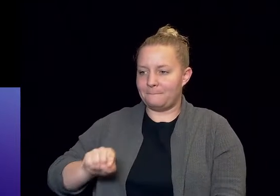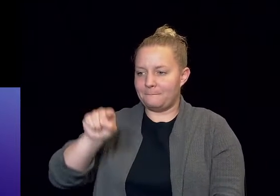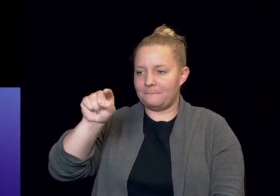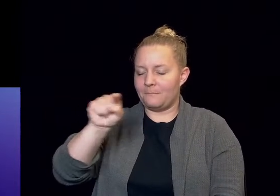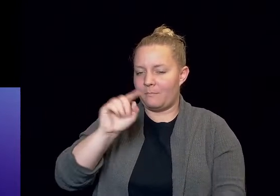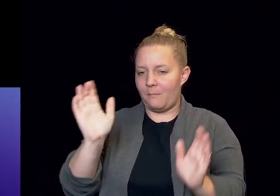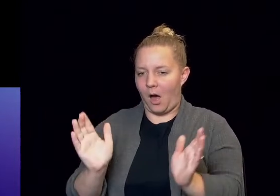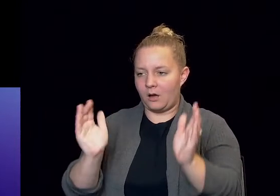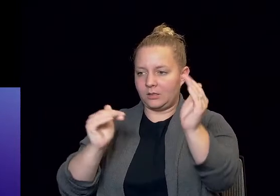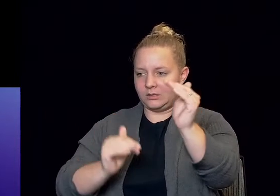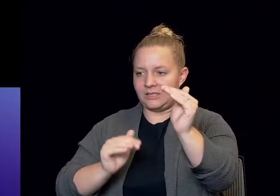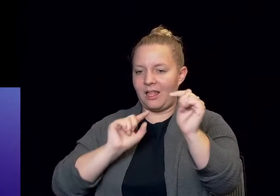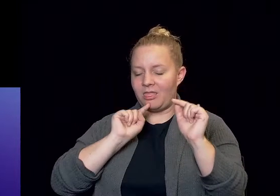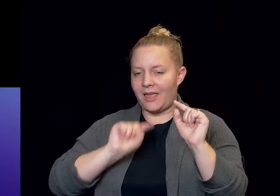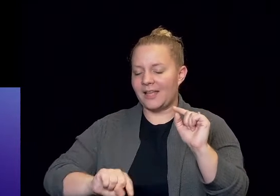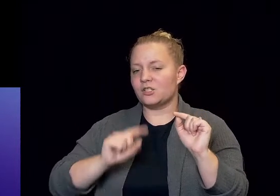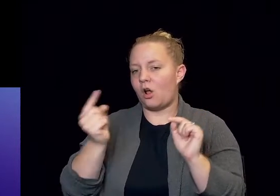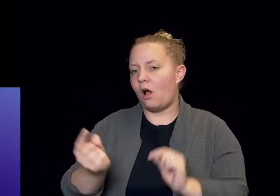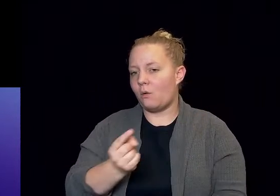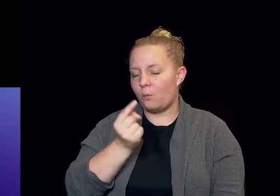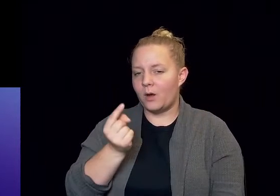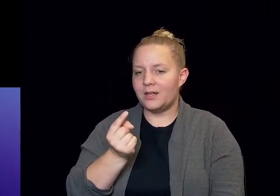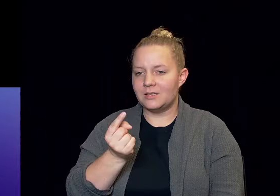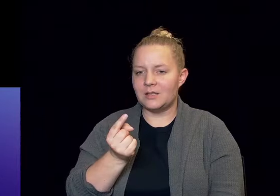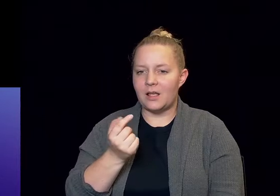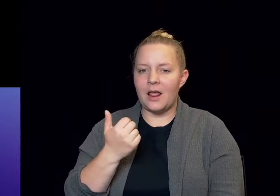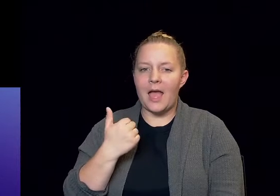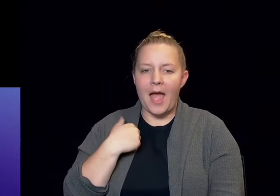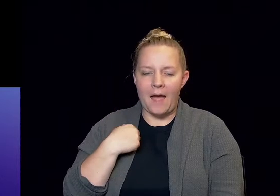make sure okay well I had a negative fraction time a negative negative fraction, so even if